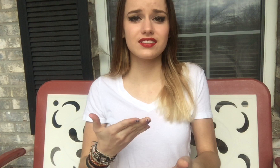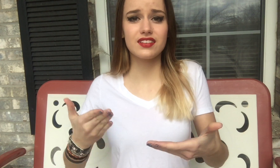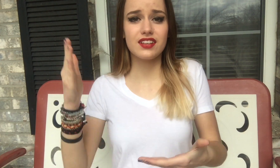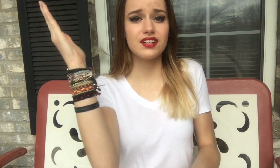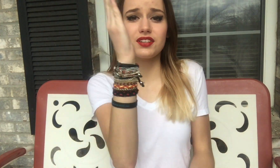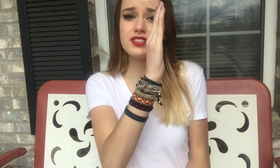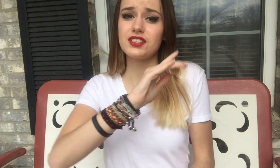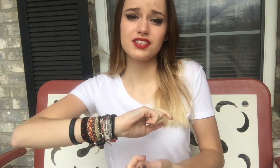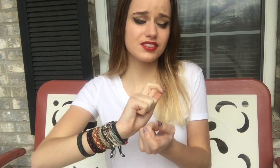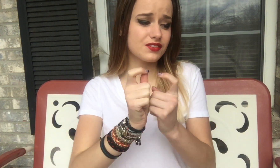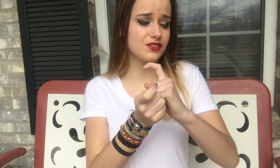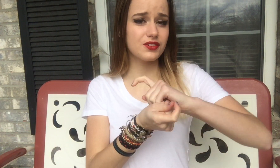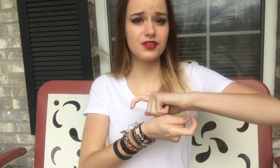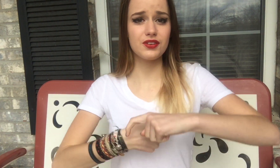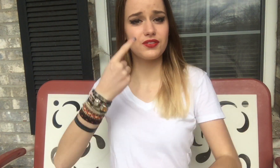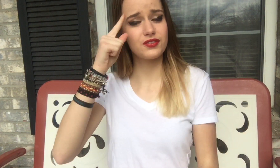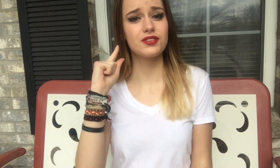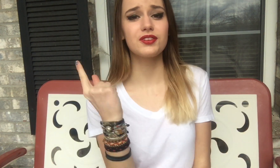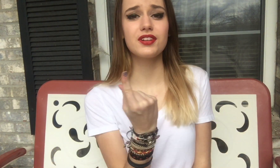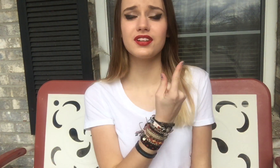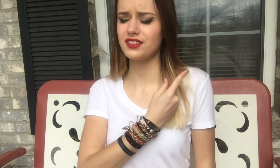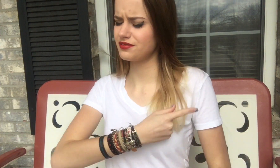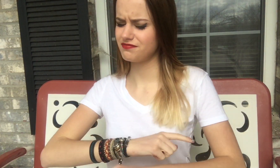will never change for us at all